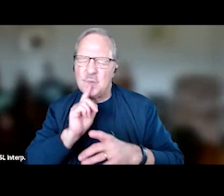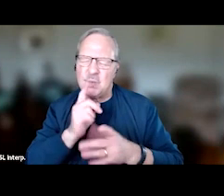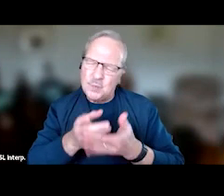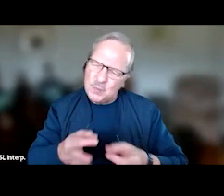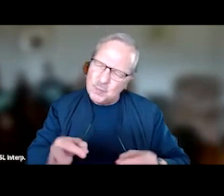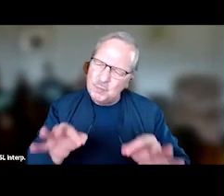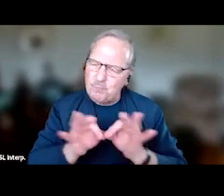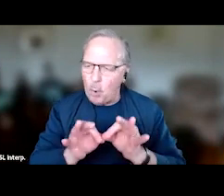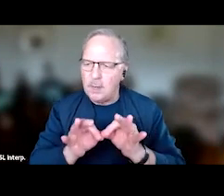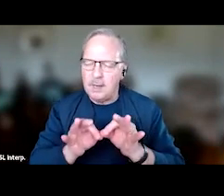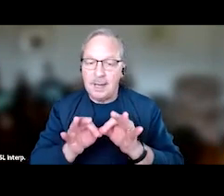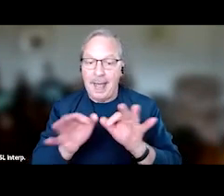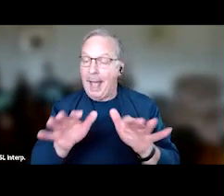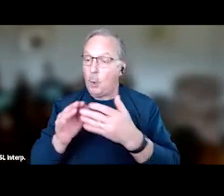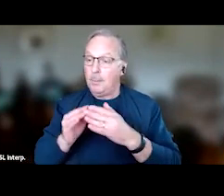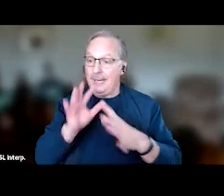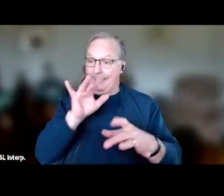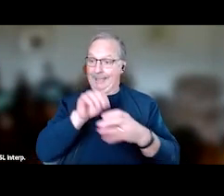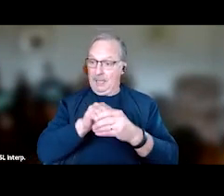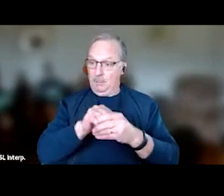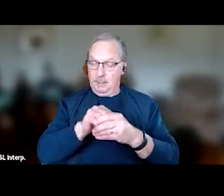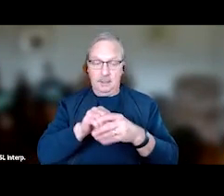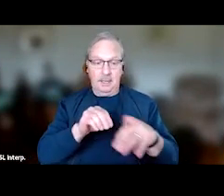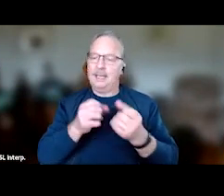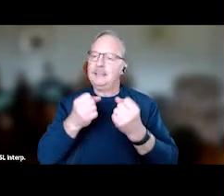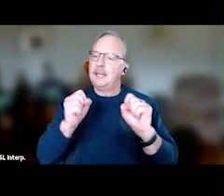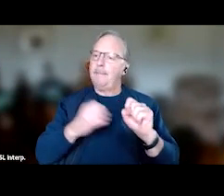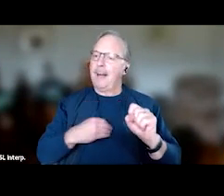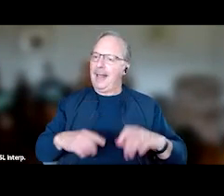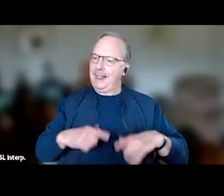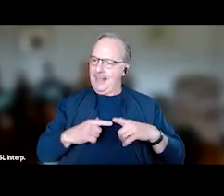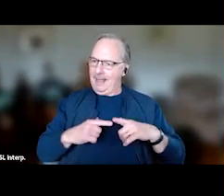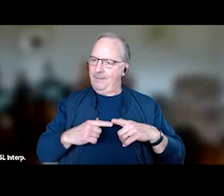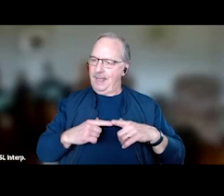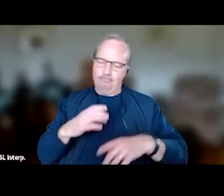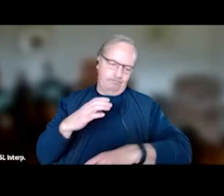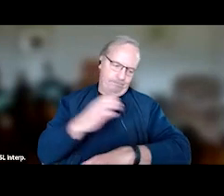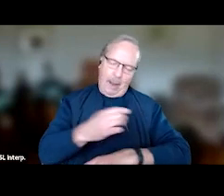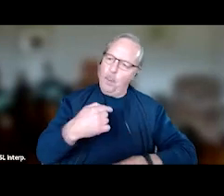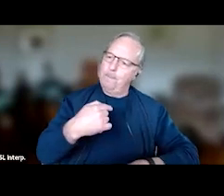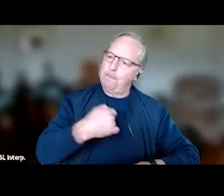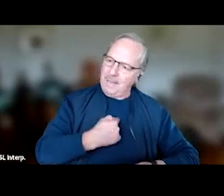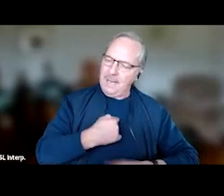and how community engagement has saved my life and empowered me to help others.